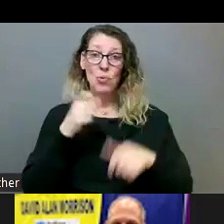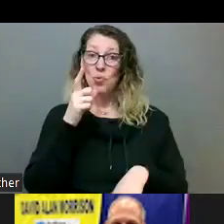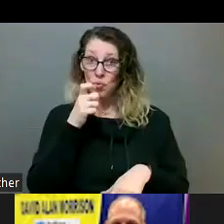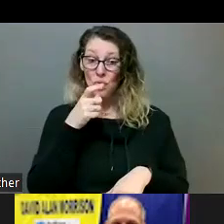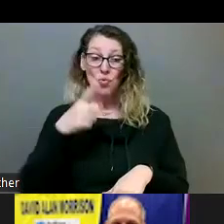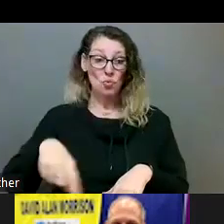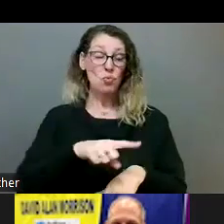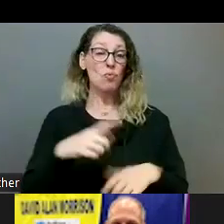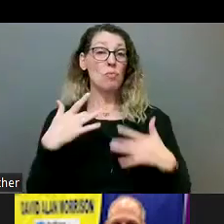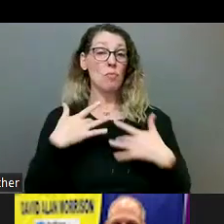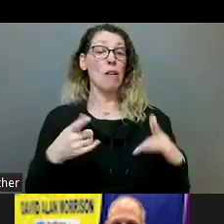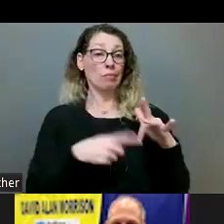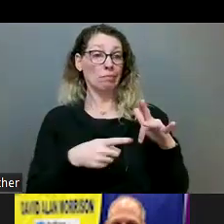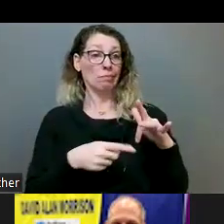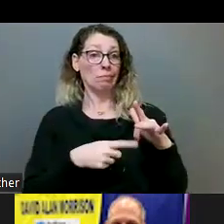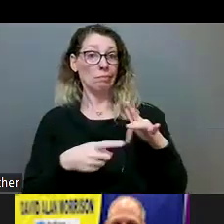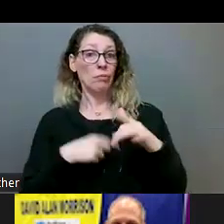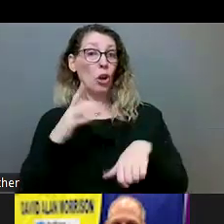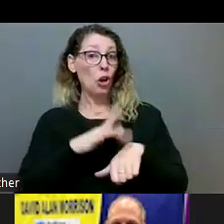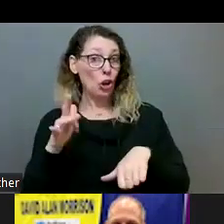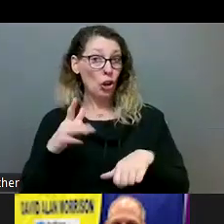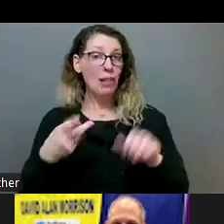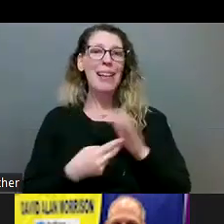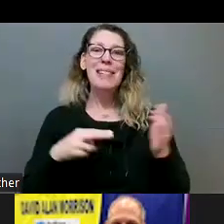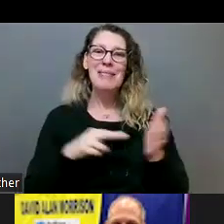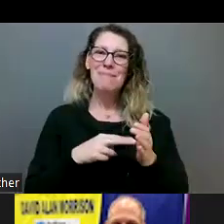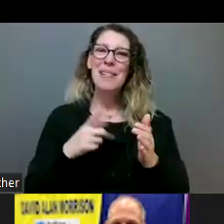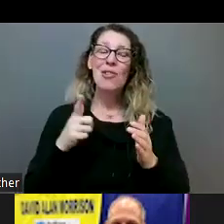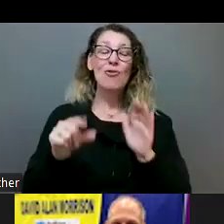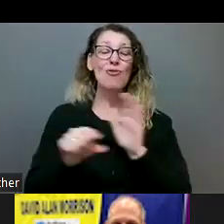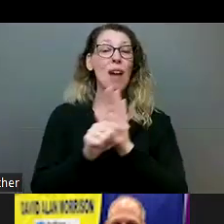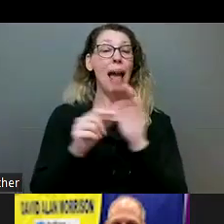in the early years are much less likely to read at grade level by the third grade.